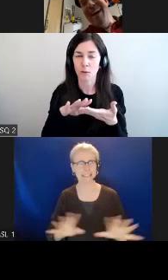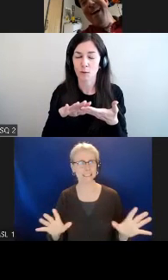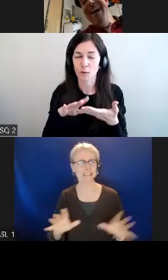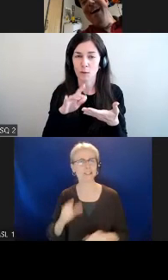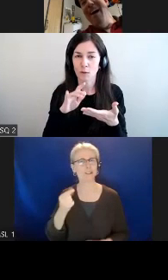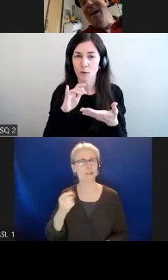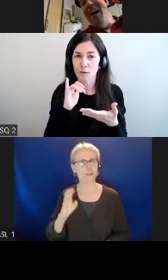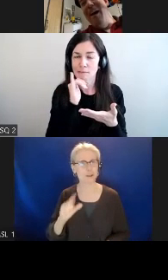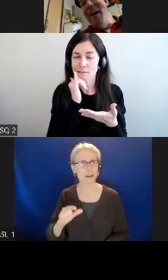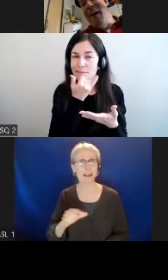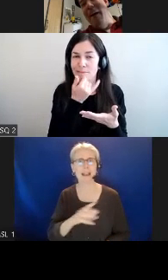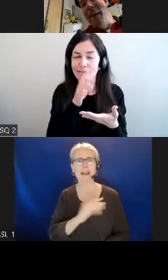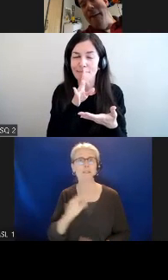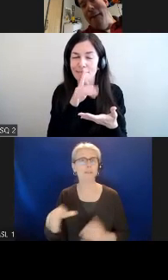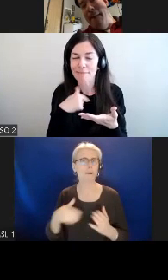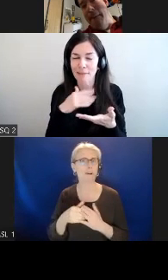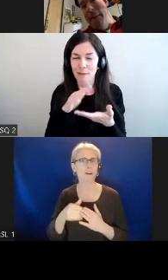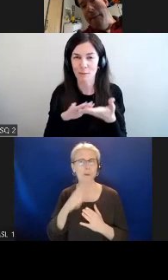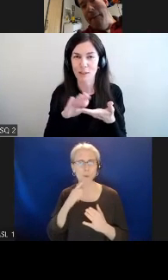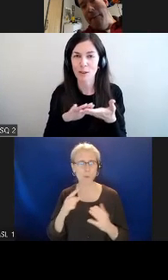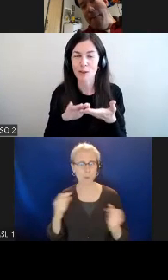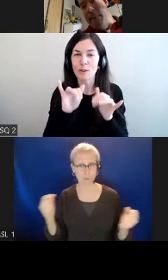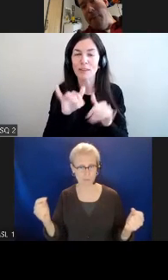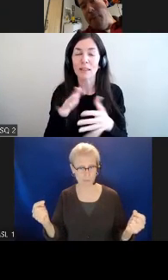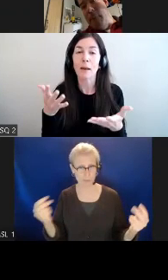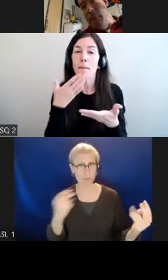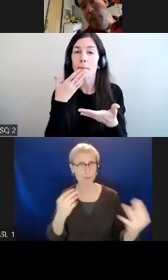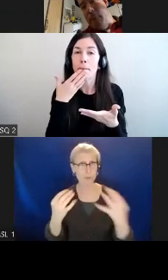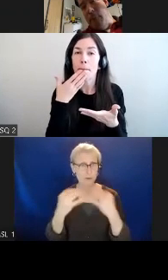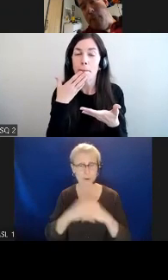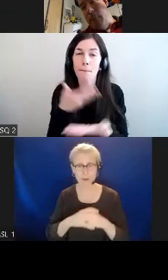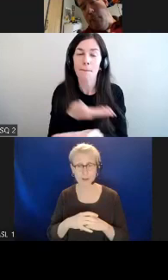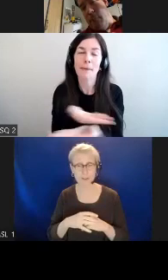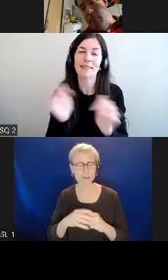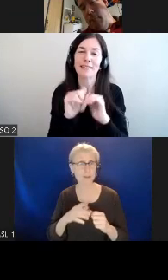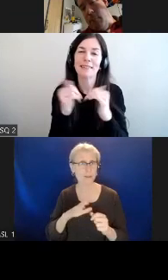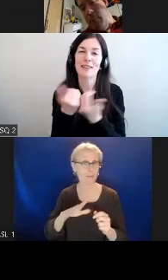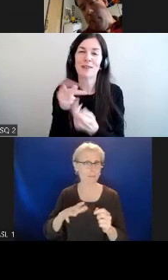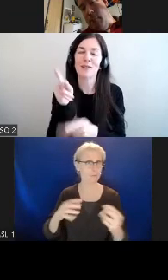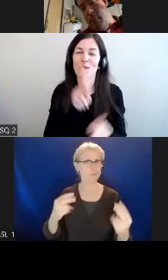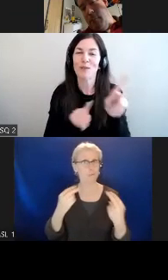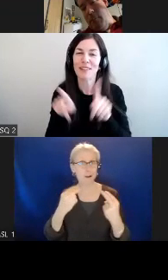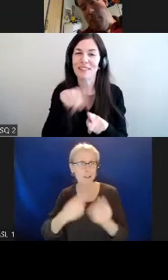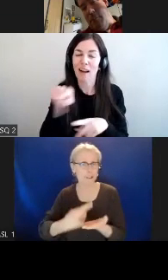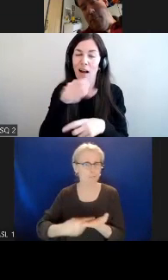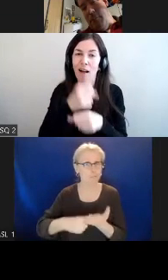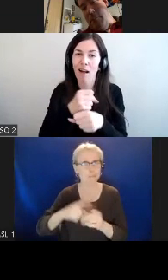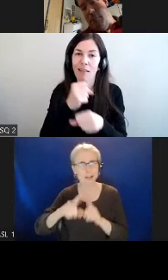AND TO ALL OF THE HOST OF PEOPLE IN THE BACKGROUND THAT HAVE MADE THIS INCREDIBLE WEBINAR POSSIBLE.